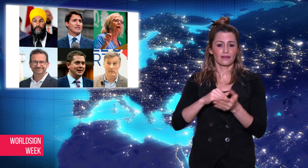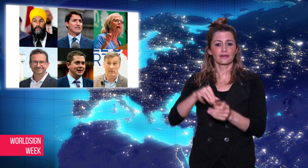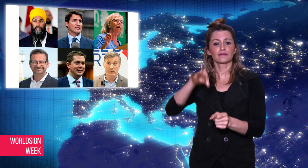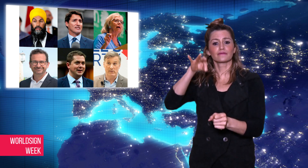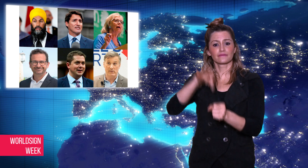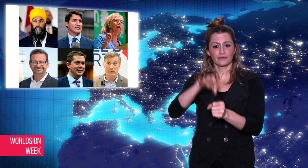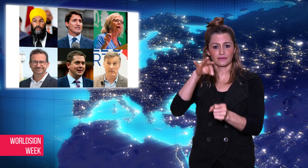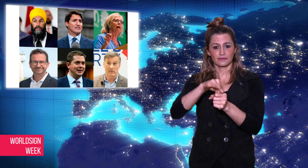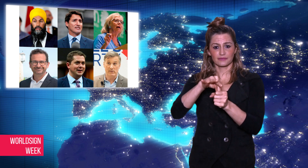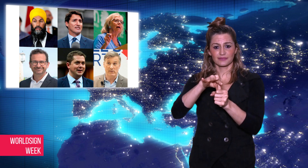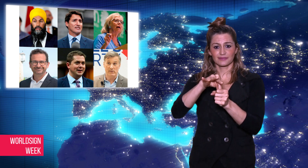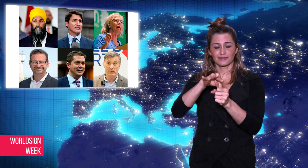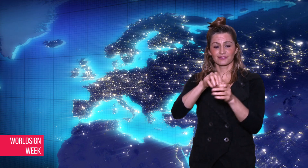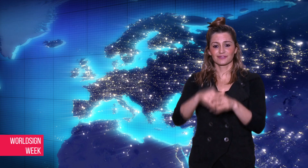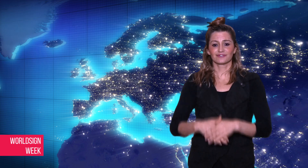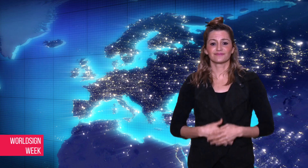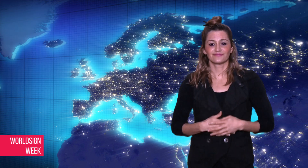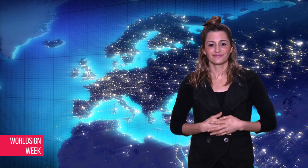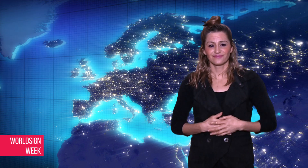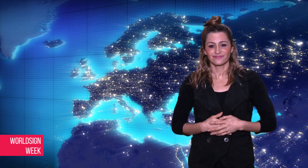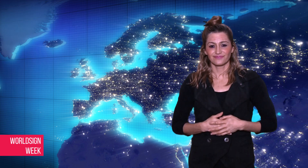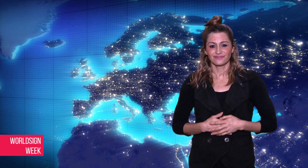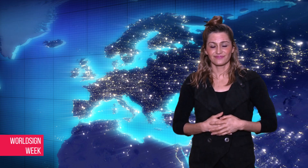another election.